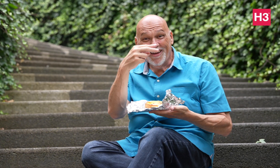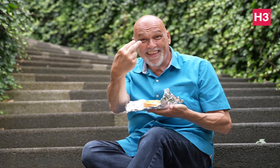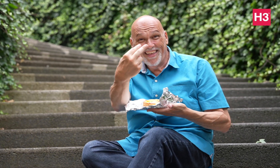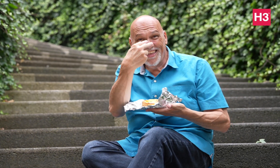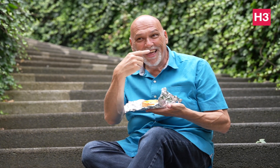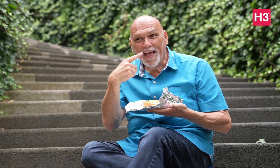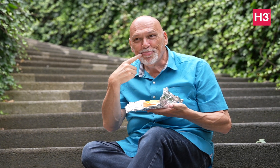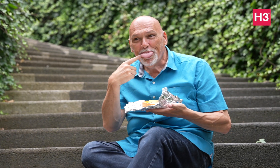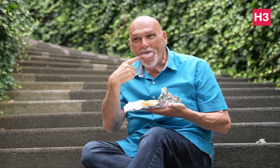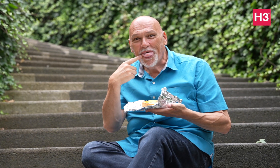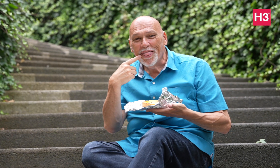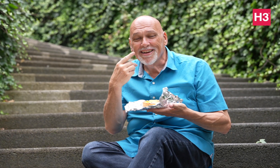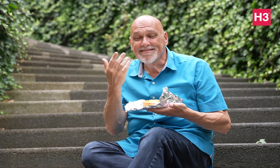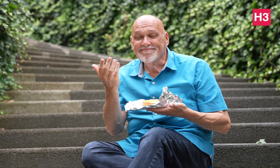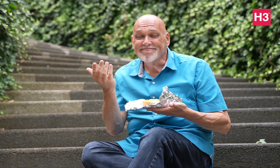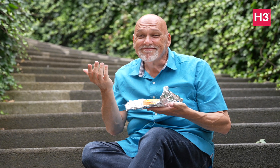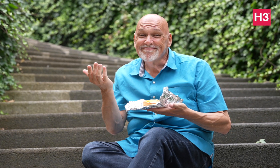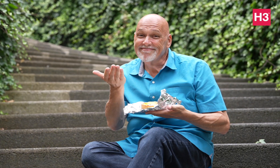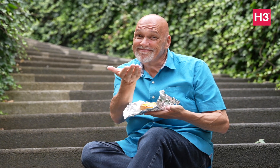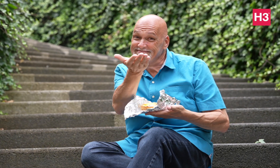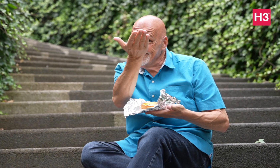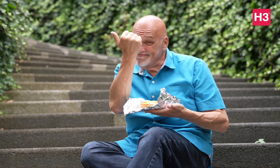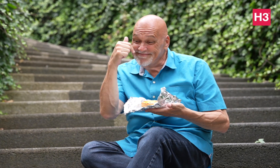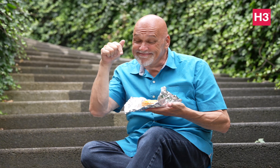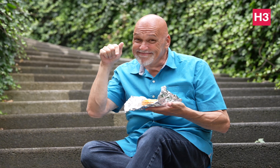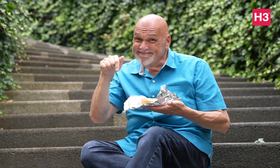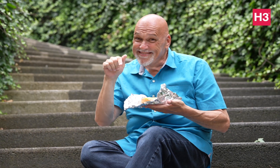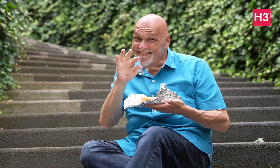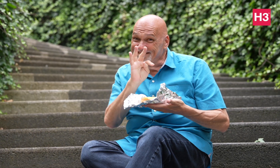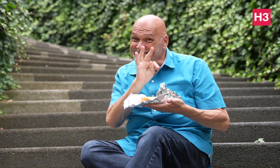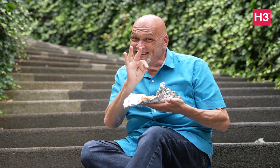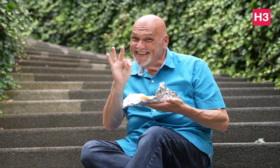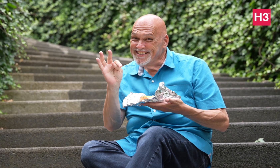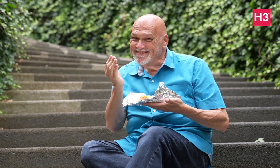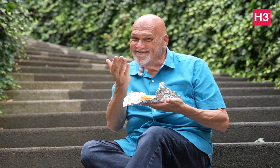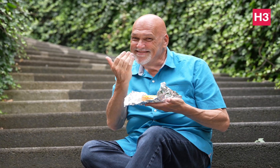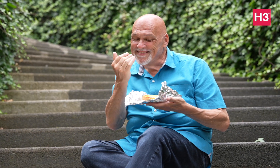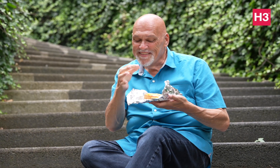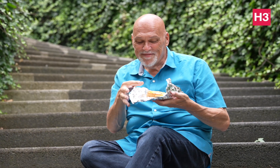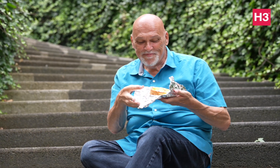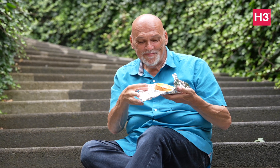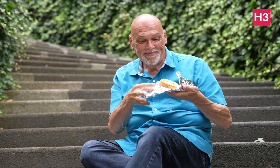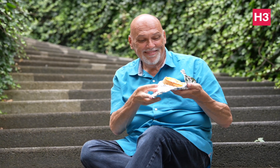Is your mouth watering already? Oh well, you should’ve come here!